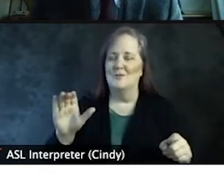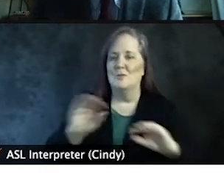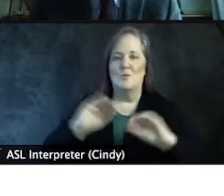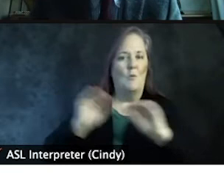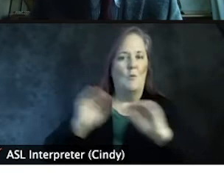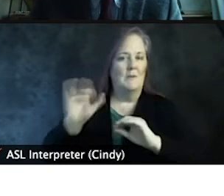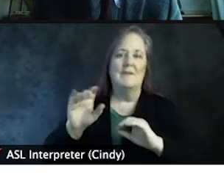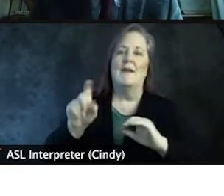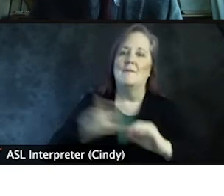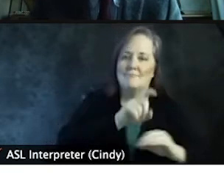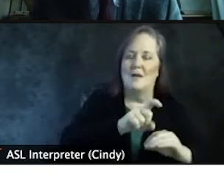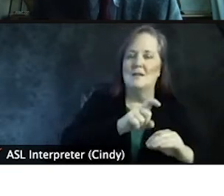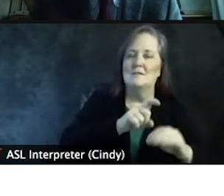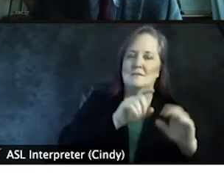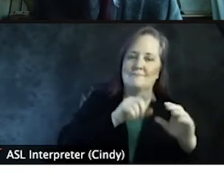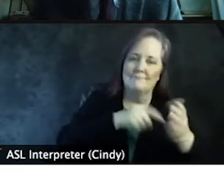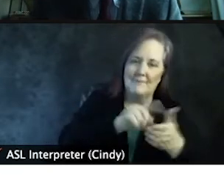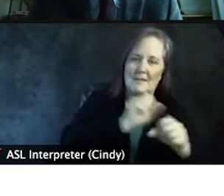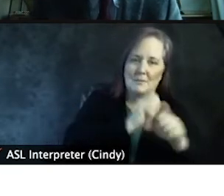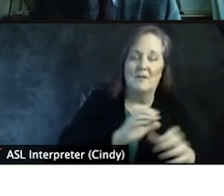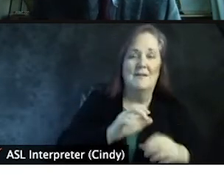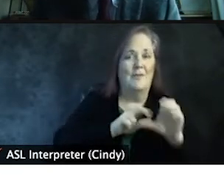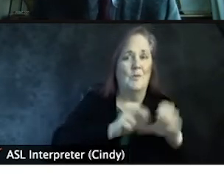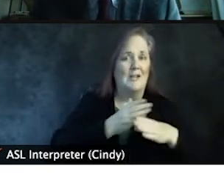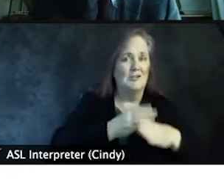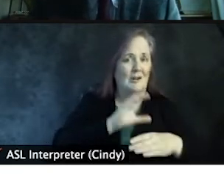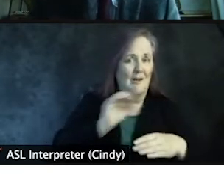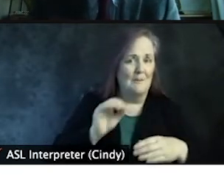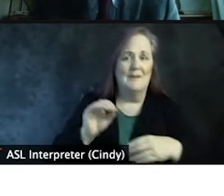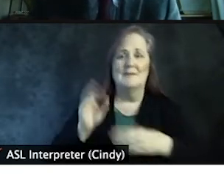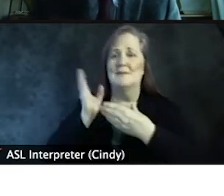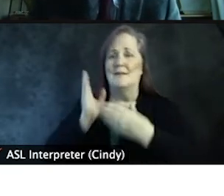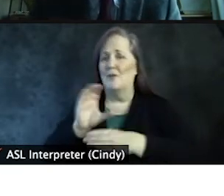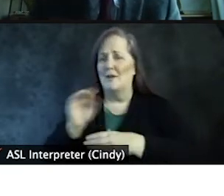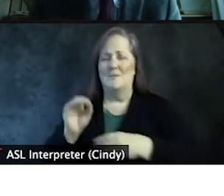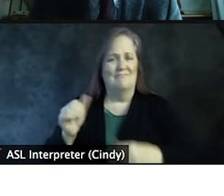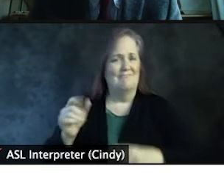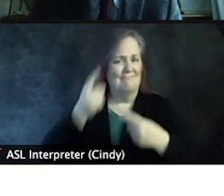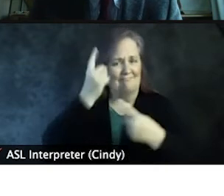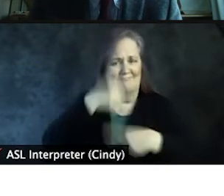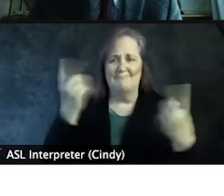and protections state law requires for employees, and therefore they would not have to pay these additional costs.